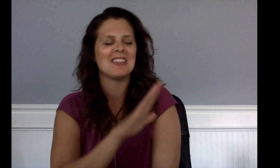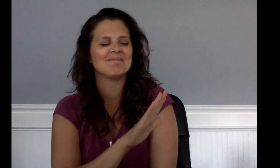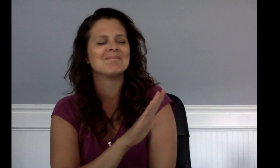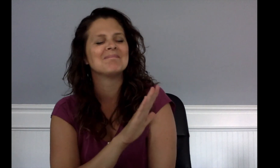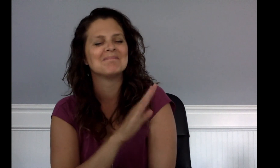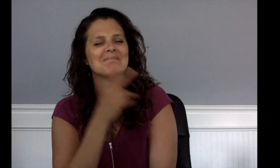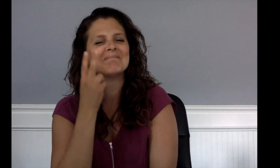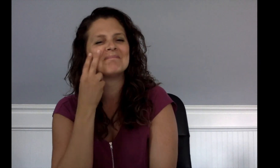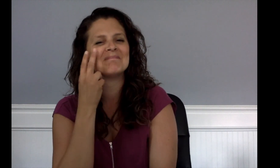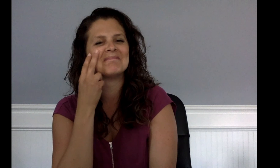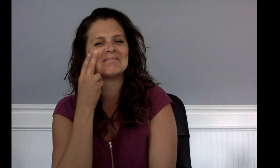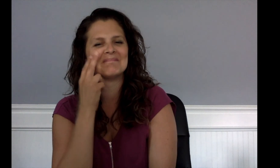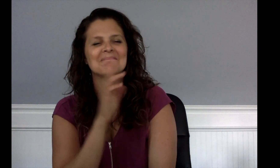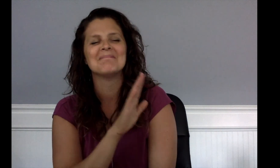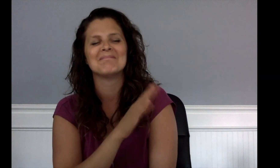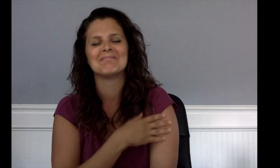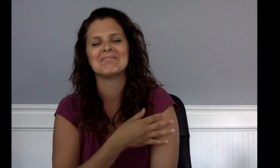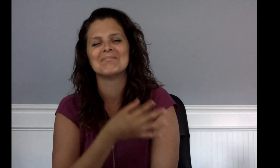"You’ll see," Frog answered.